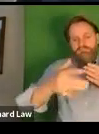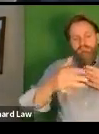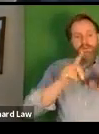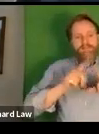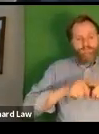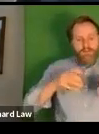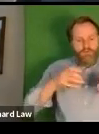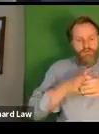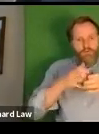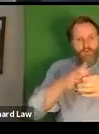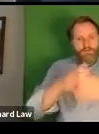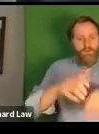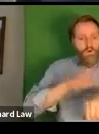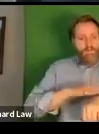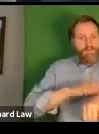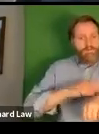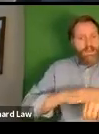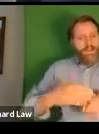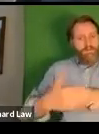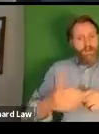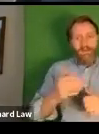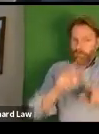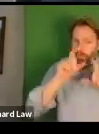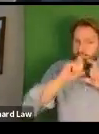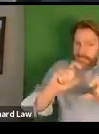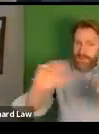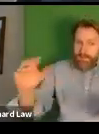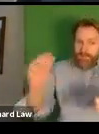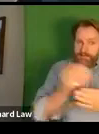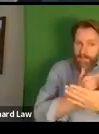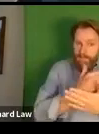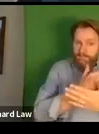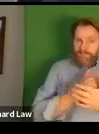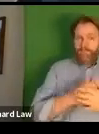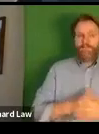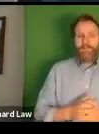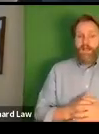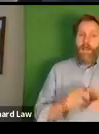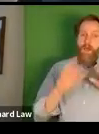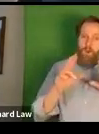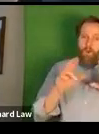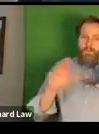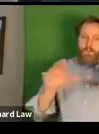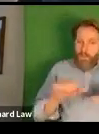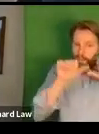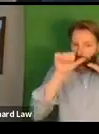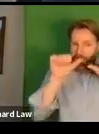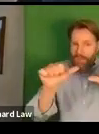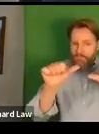continue so stay safe and I hope that everybody has got something out of this